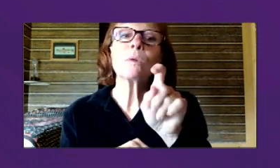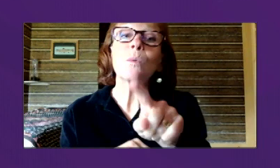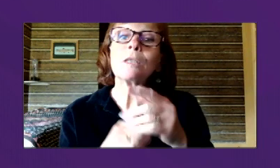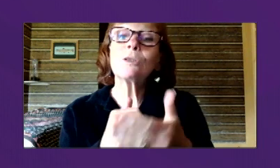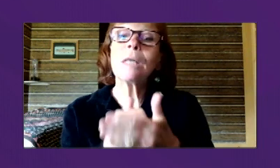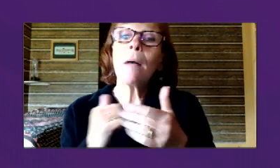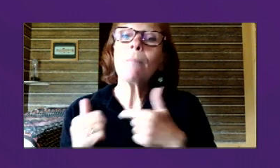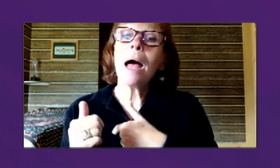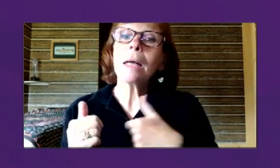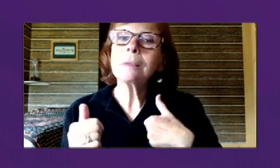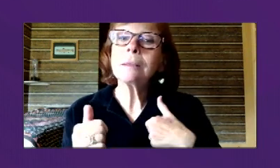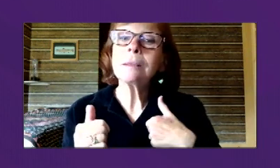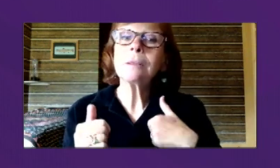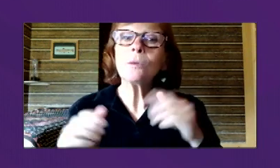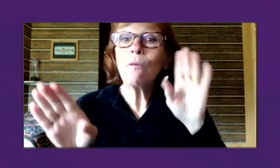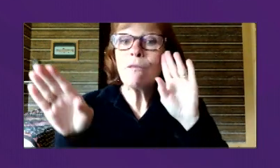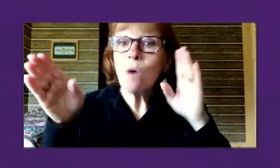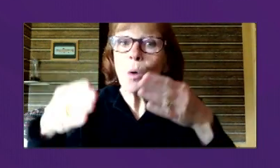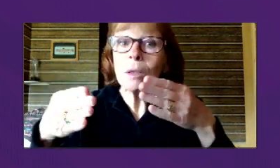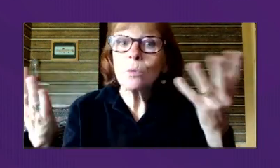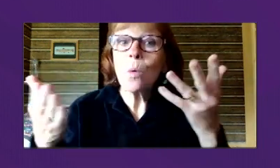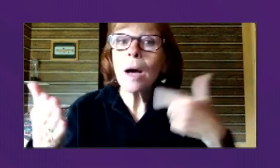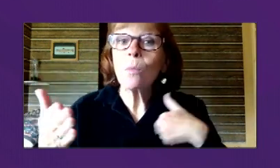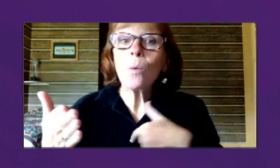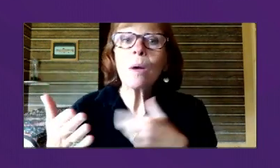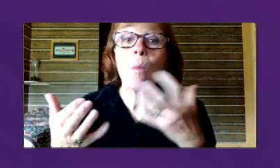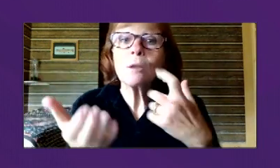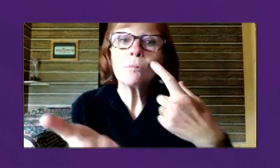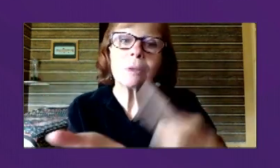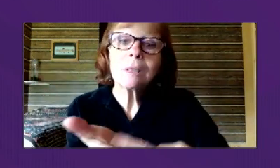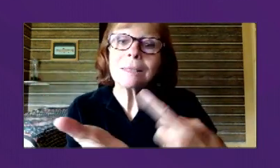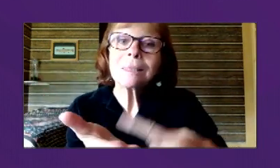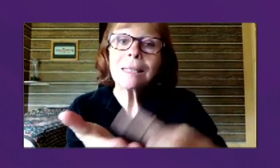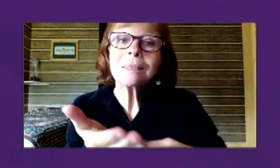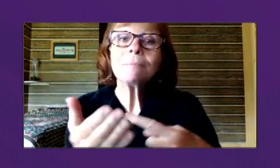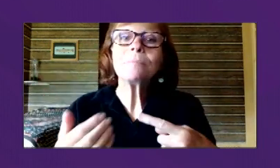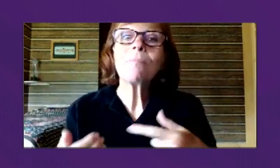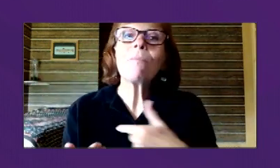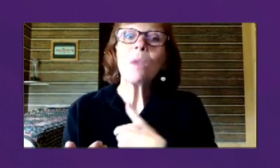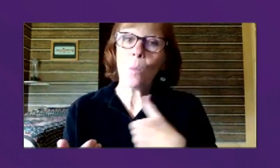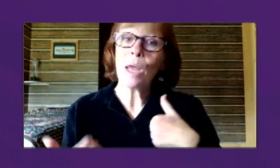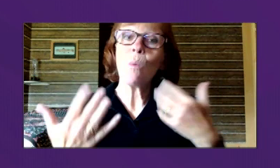content. And we don't just want our students to learn about American Indians and be done. We've